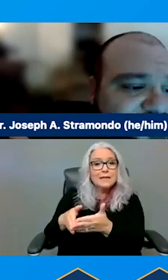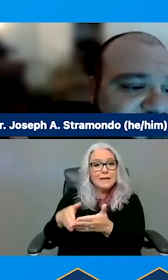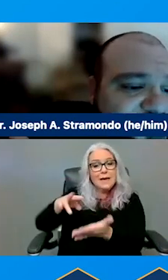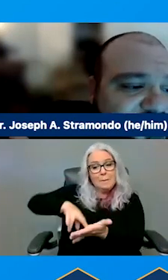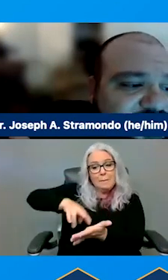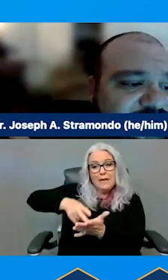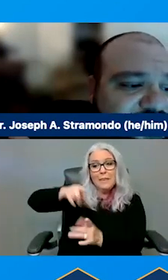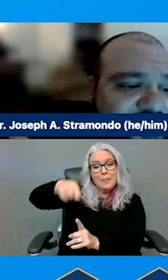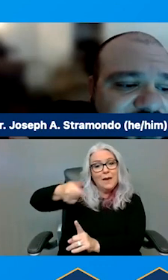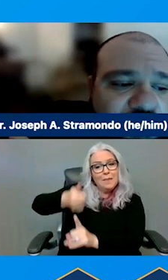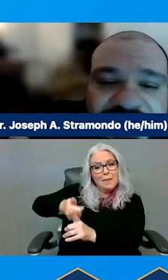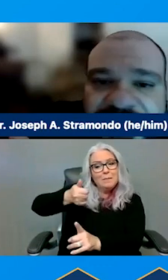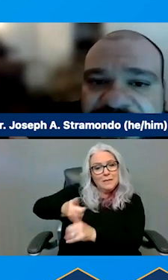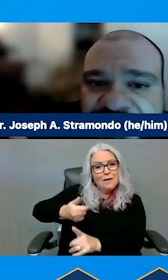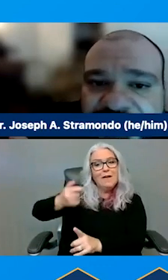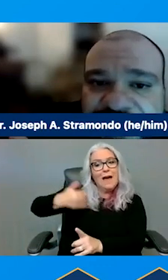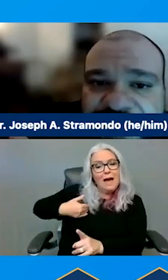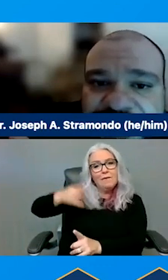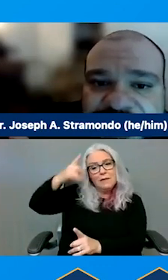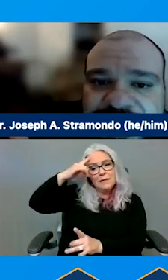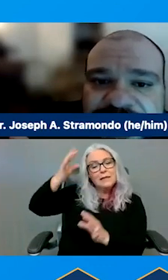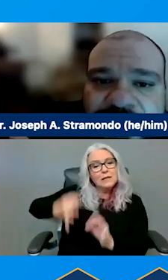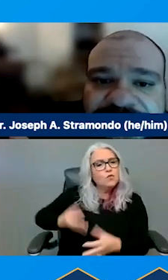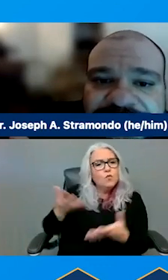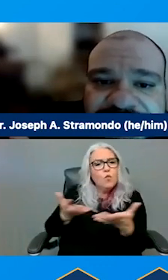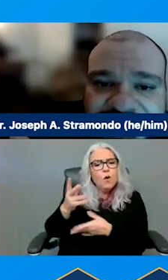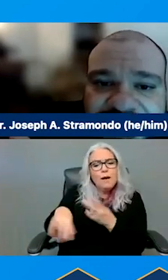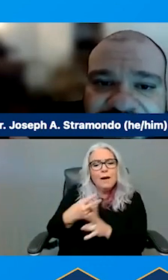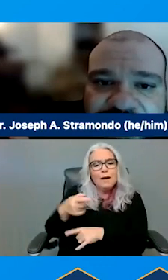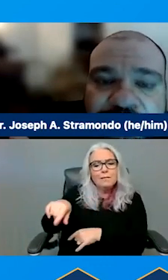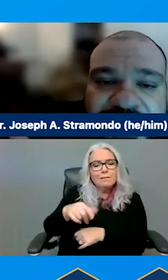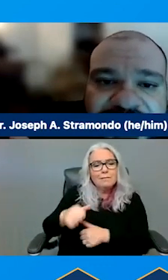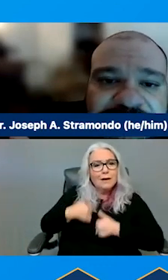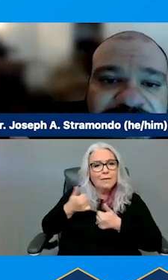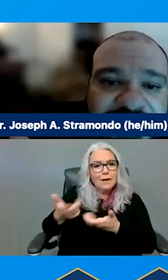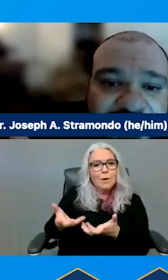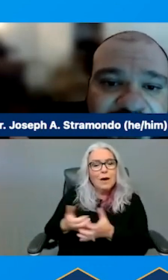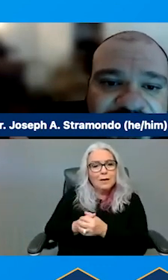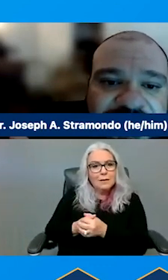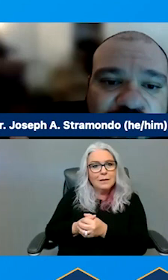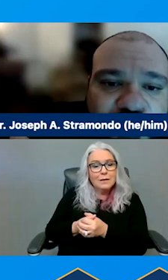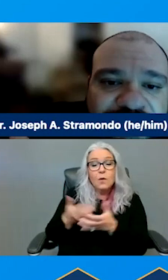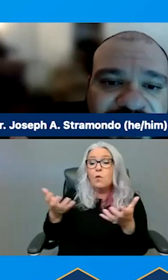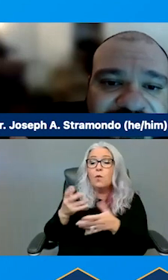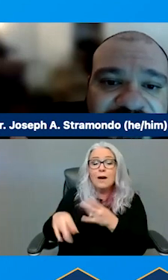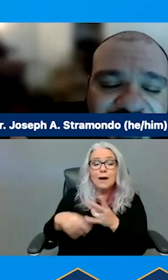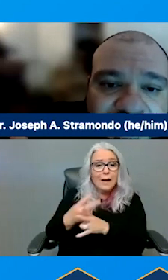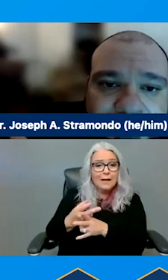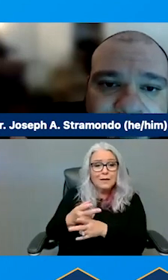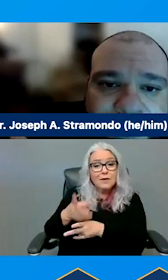own capacity to determine what kind of life they want to lead with what kind of care and who